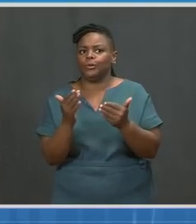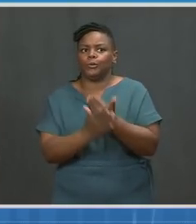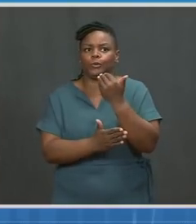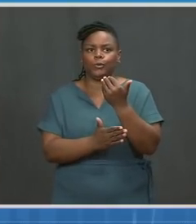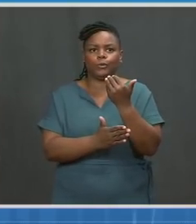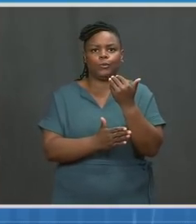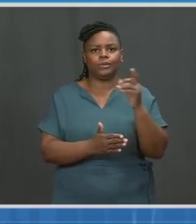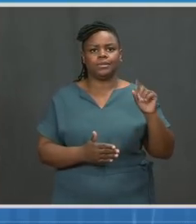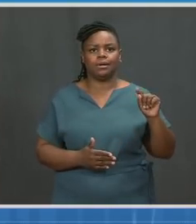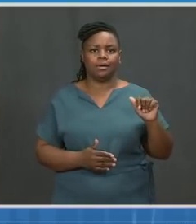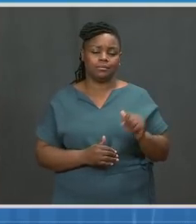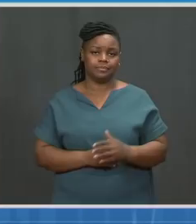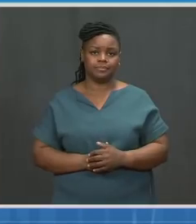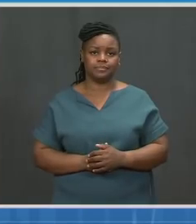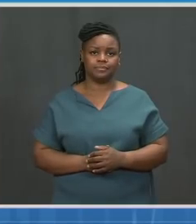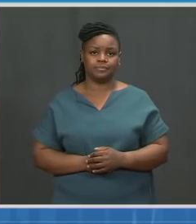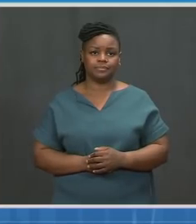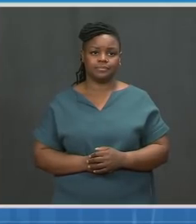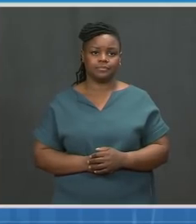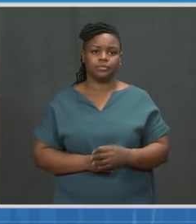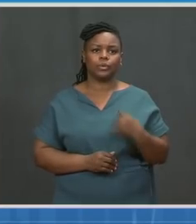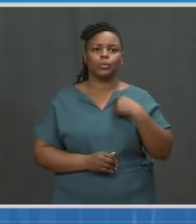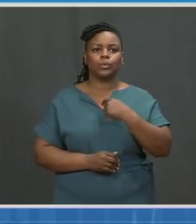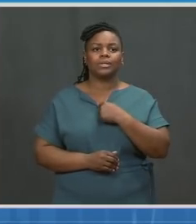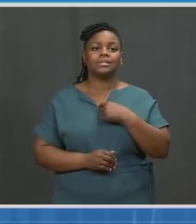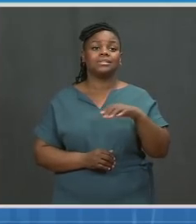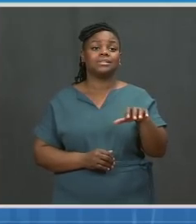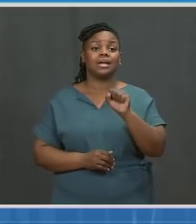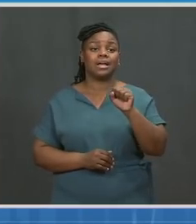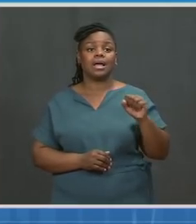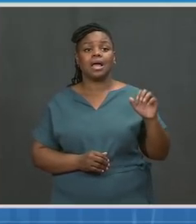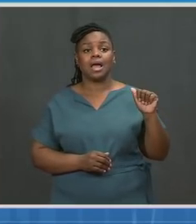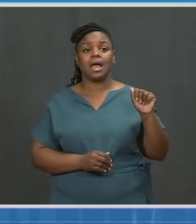we mean we take the antibodies that are induced by vaccines --